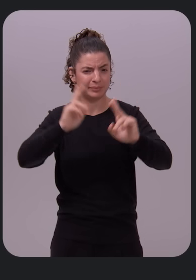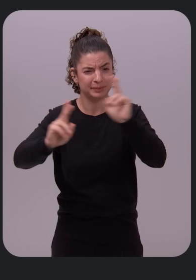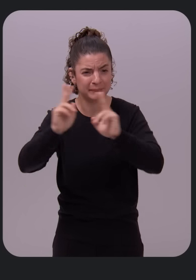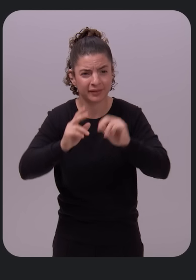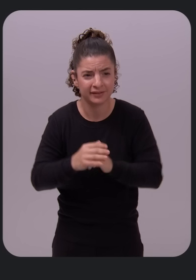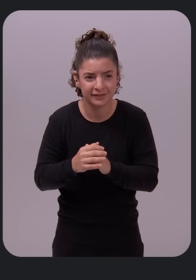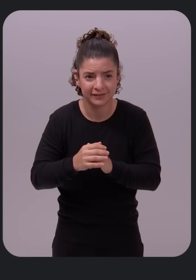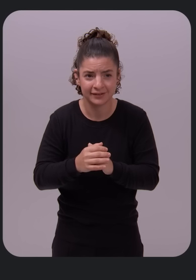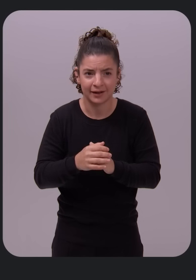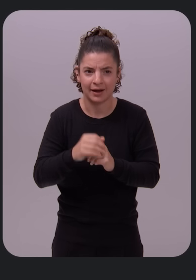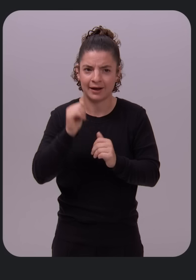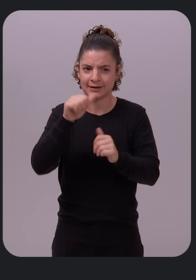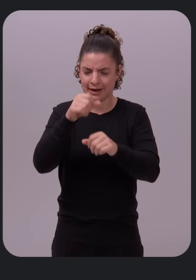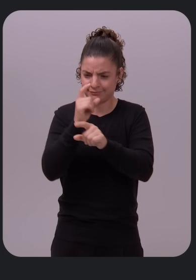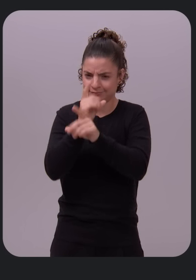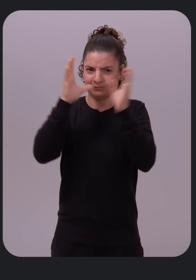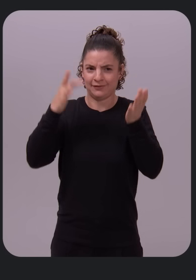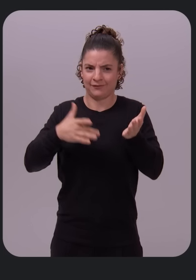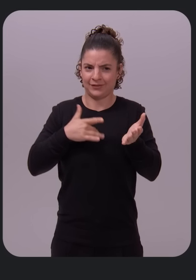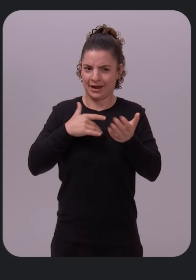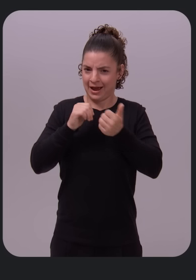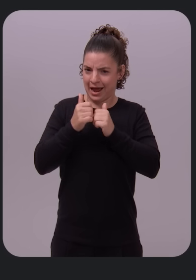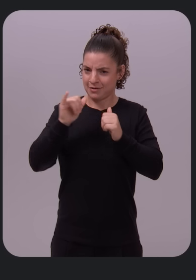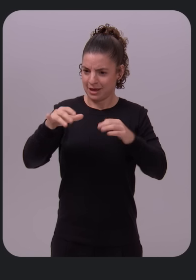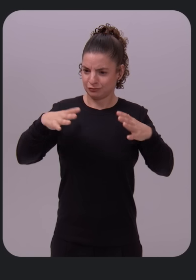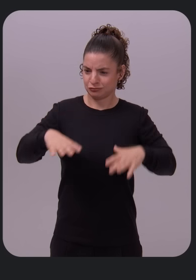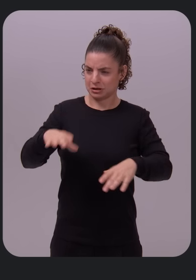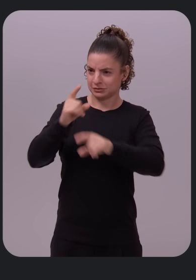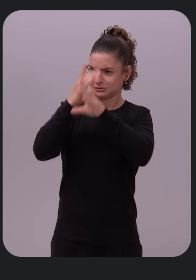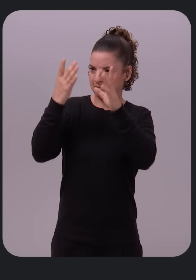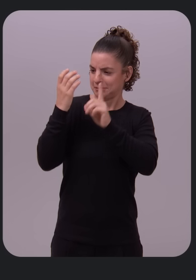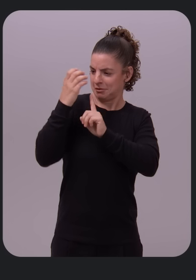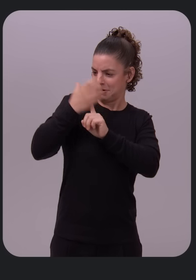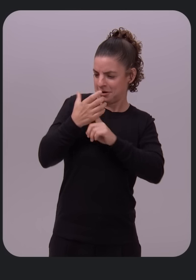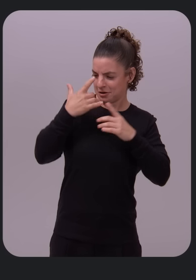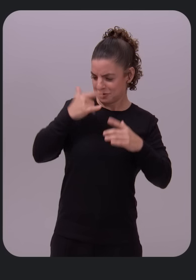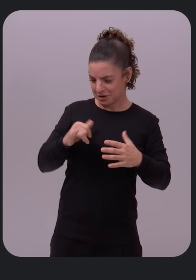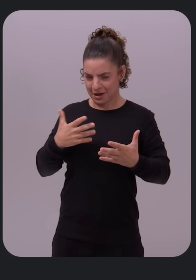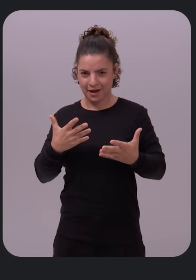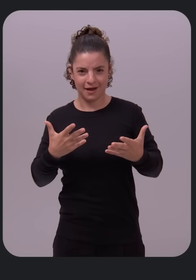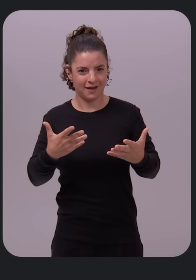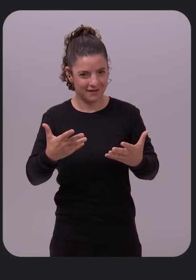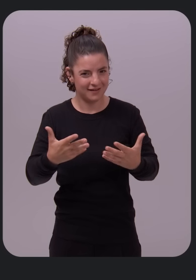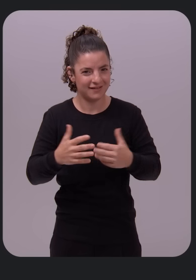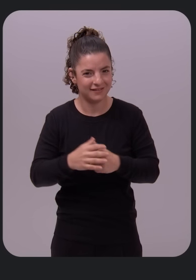And you can see it here, how it really gives me a feel for how this dress might look on me.